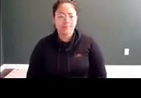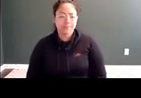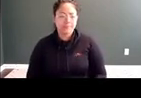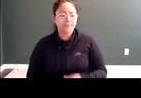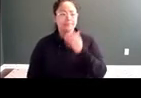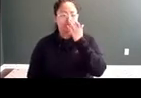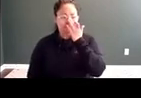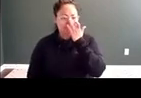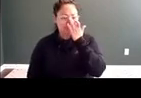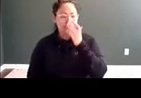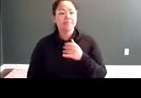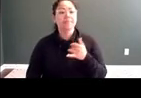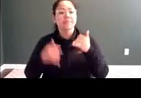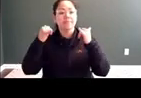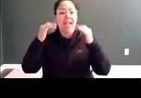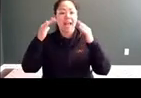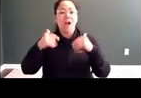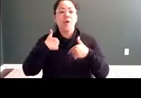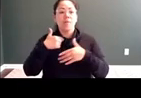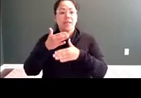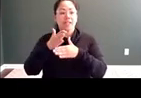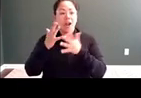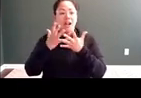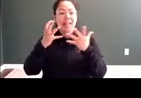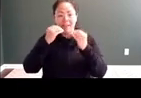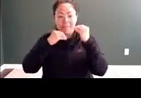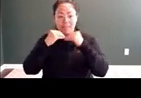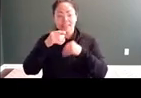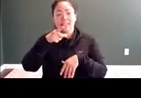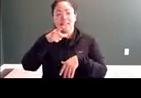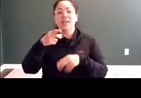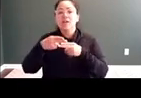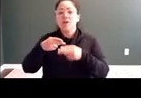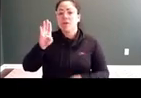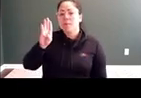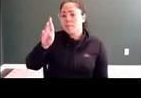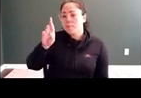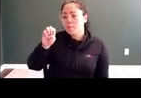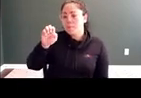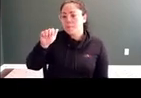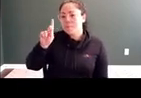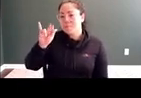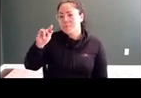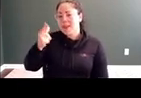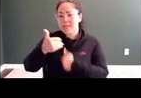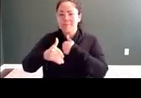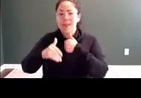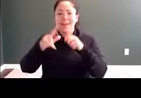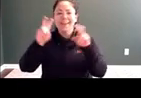We also have to share a lot of meals together. Breaking bread is one of the old traditions in the world, piggybacking on the previous slide